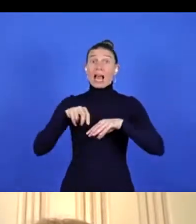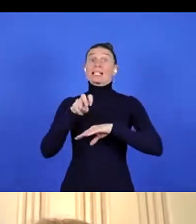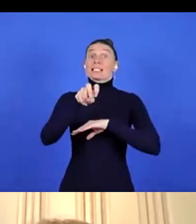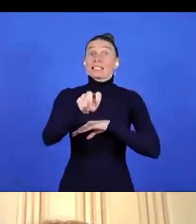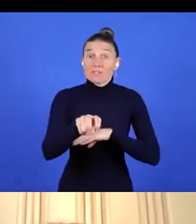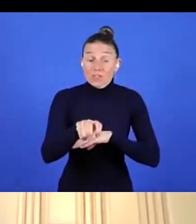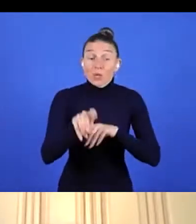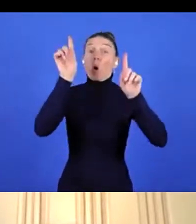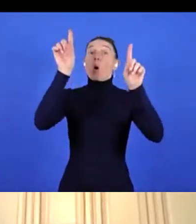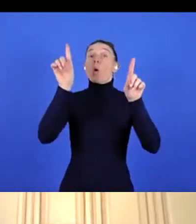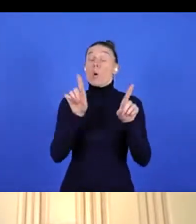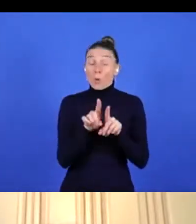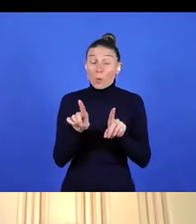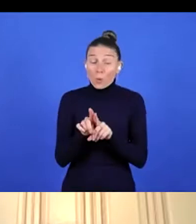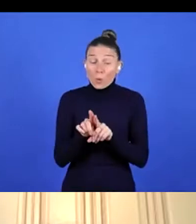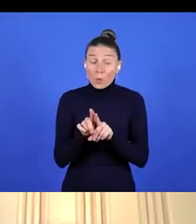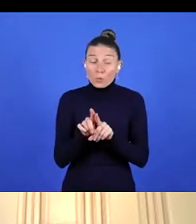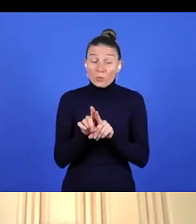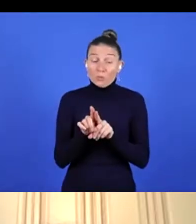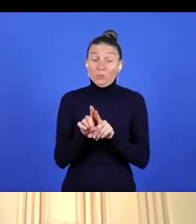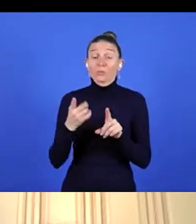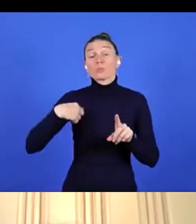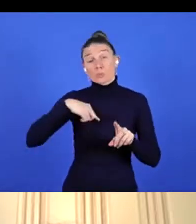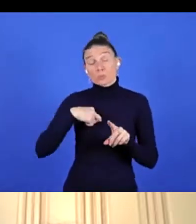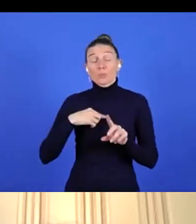we are hearing-impaired. We always sat in front of the